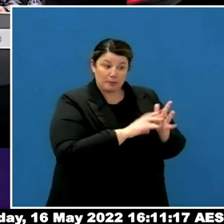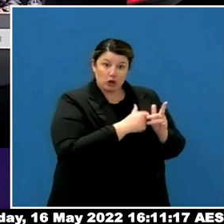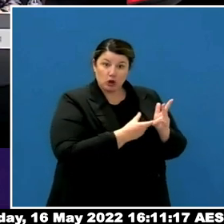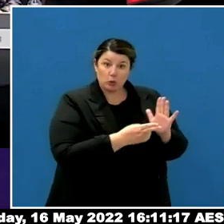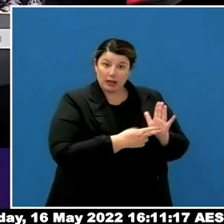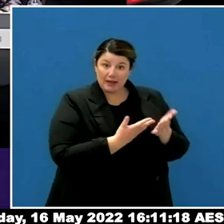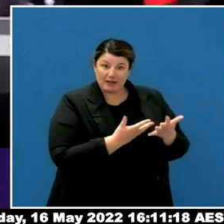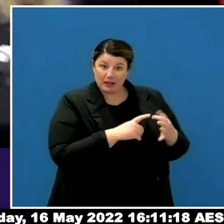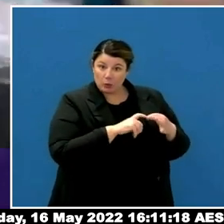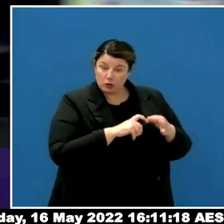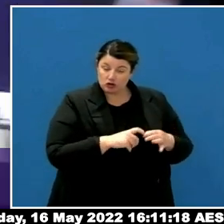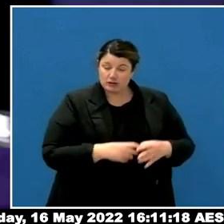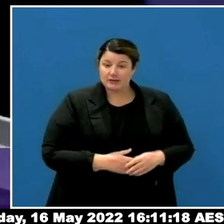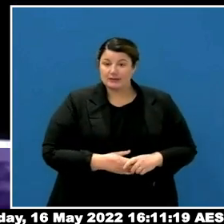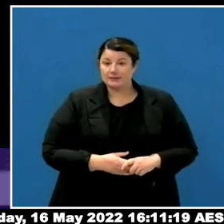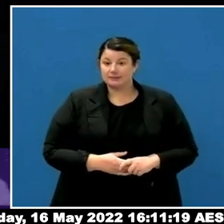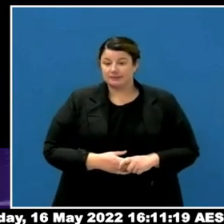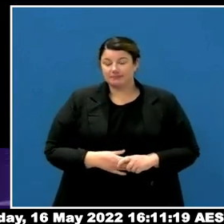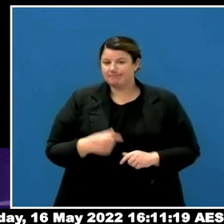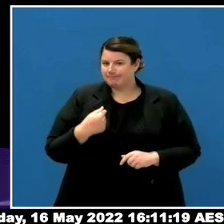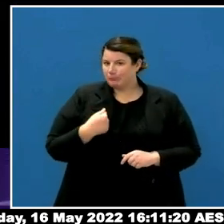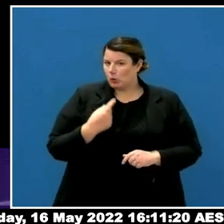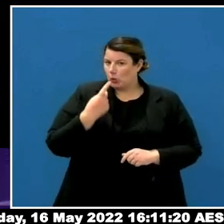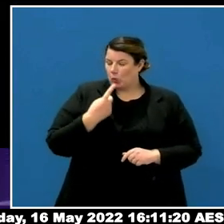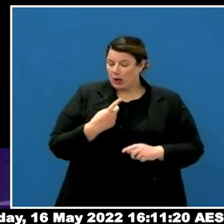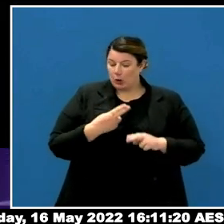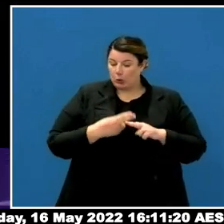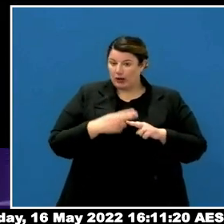One quick question from me. Firstly, thank you very much for your evidence.